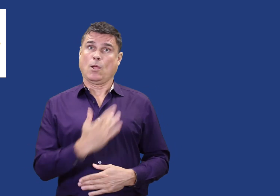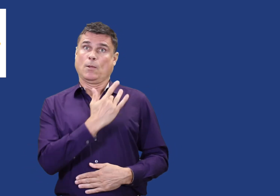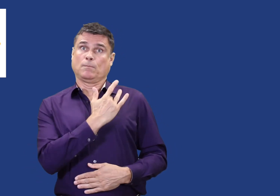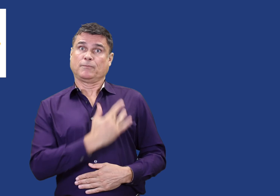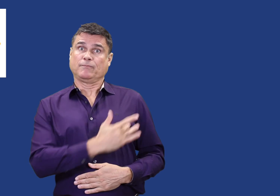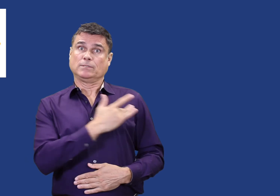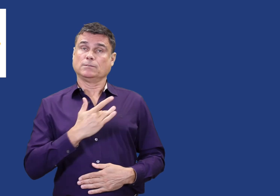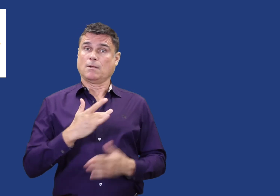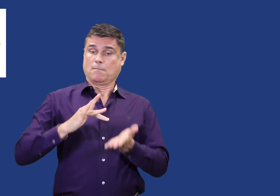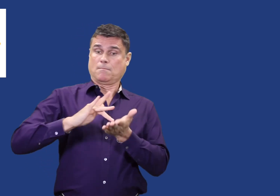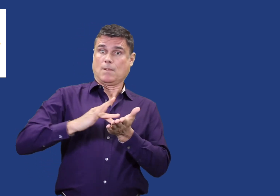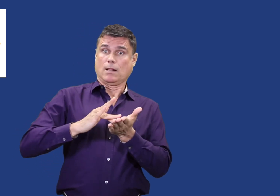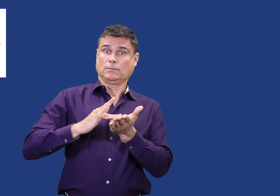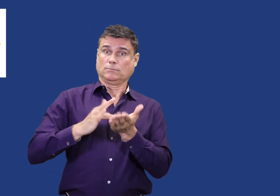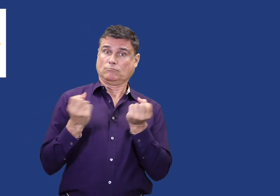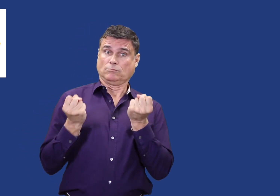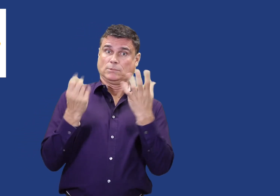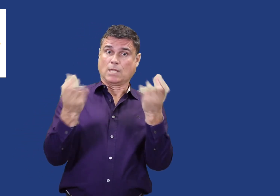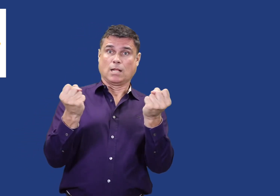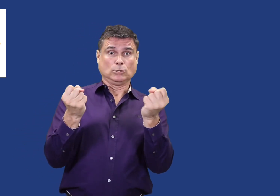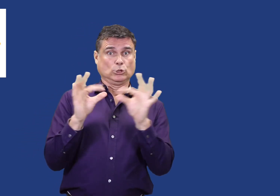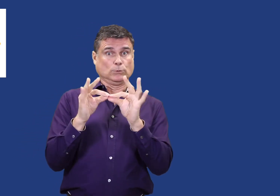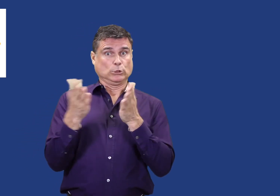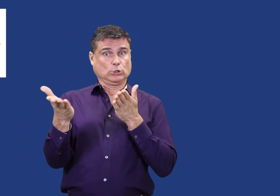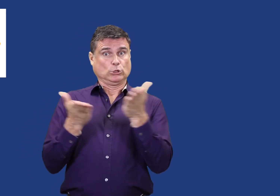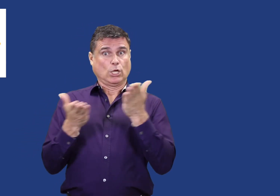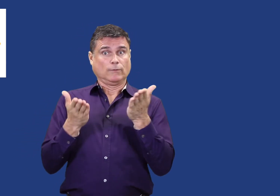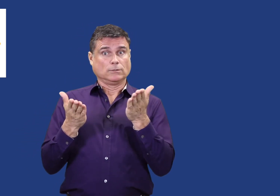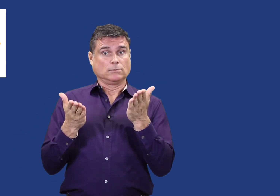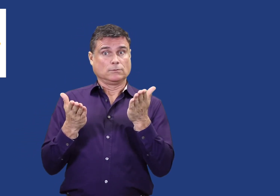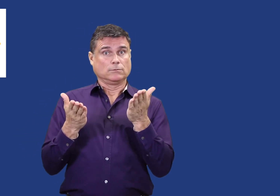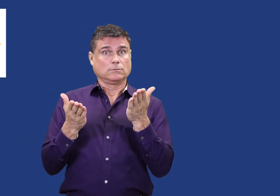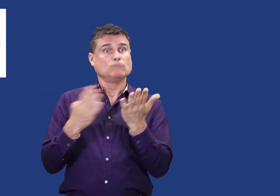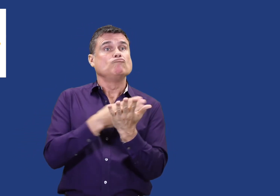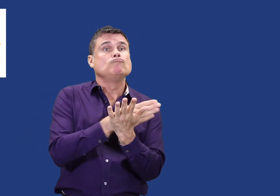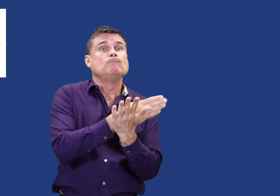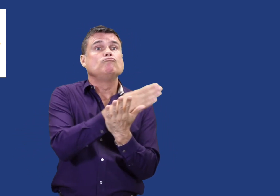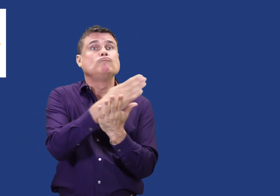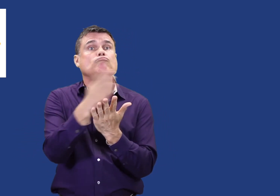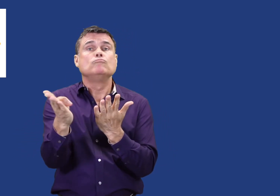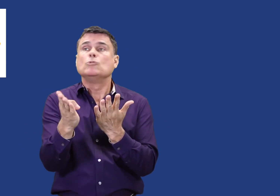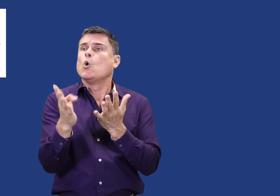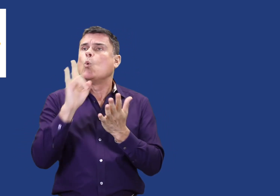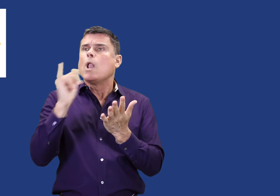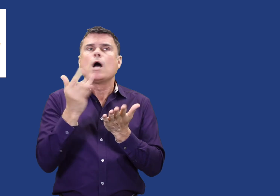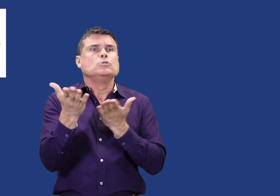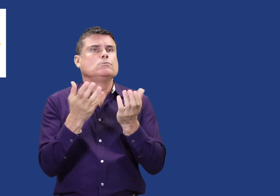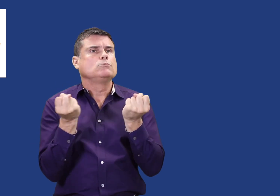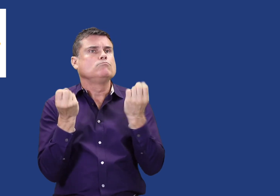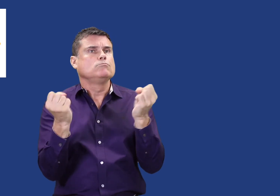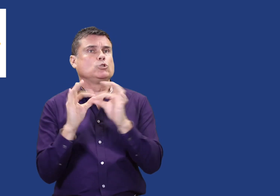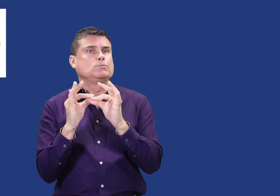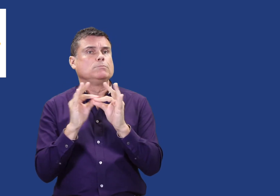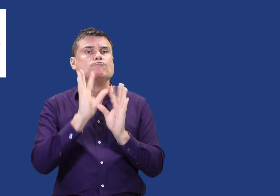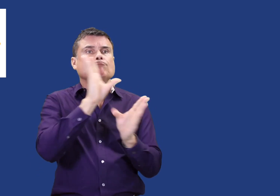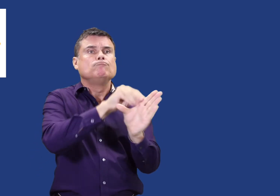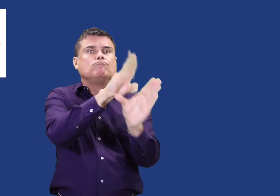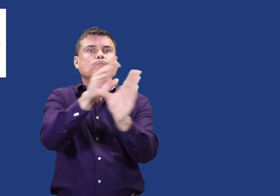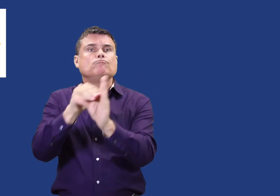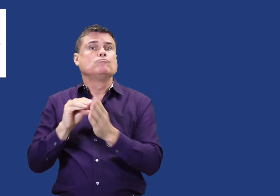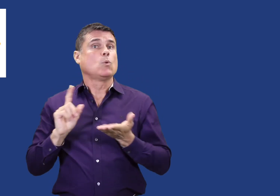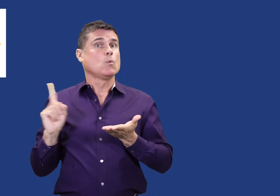THE SCOPE OF COVERAGE OF THE PROVINCIAL MEDICAL SIGN LANGUAGE INTERPRETING SERVICE